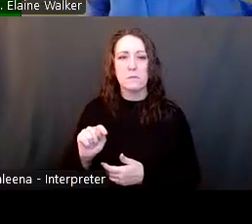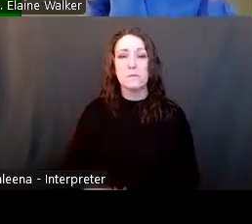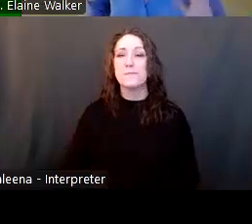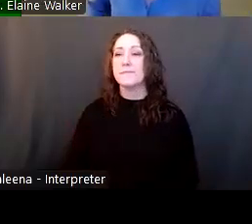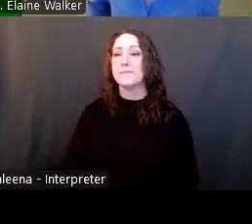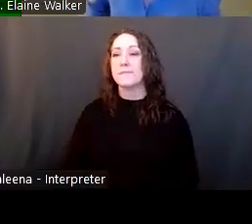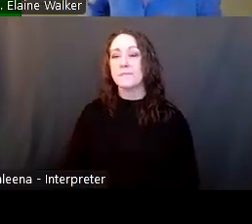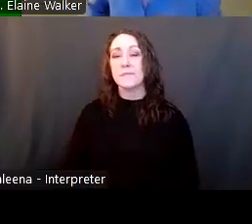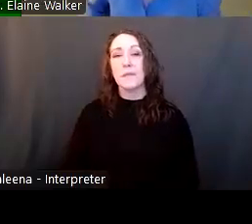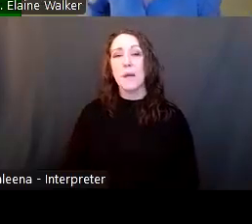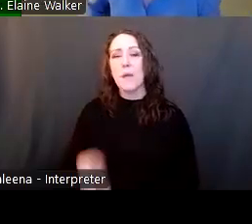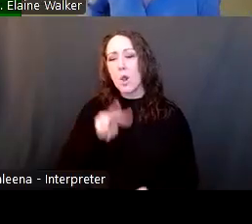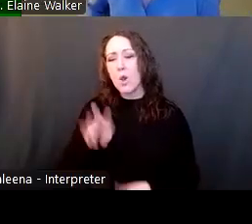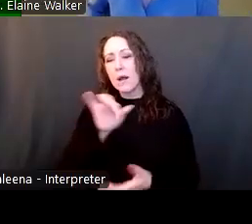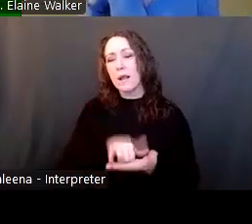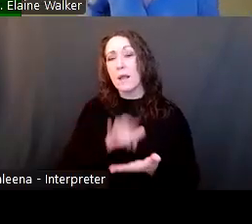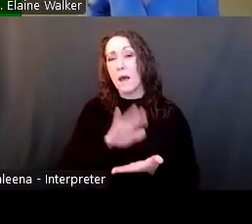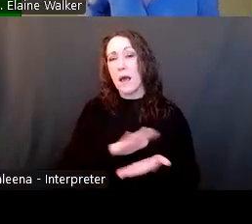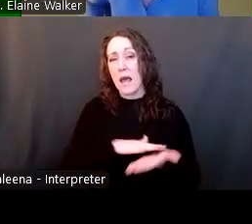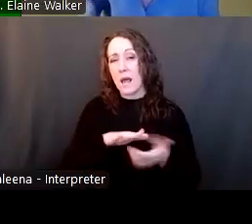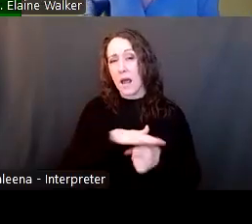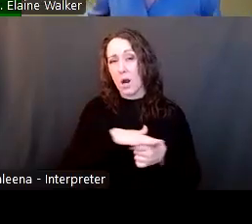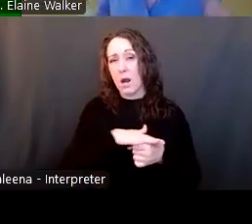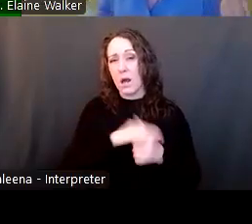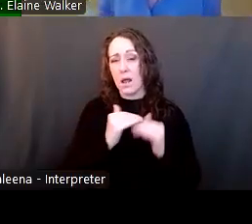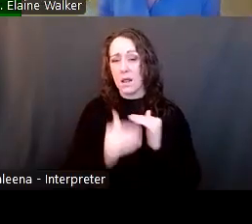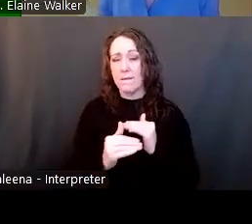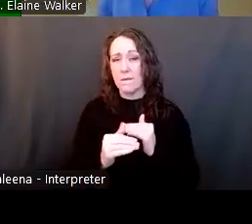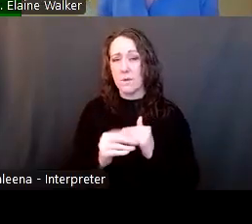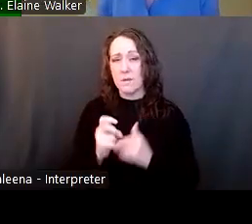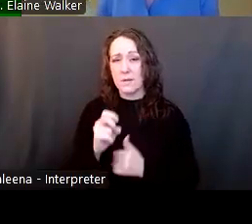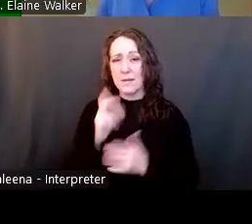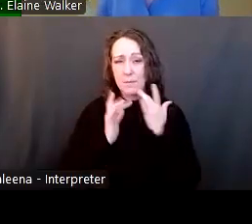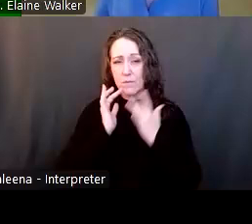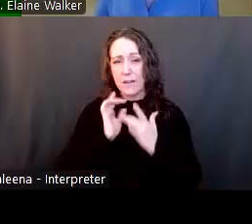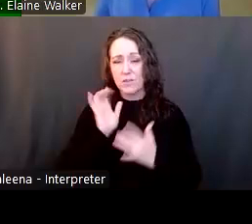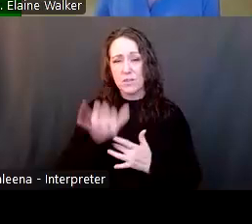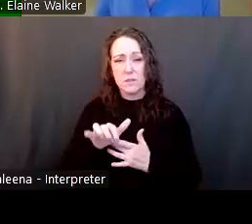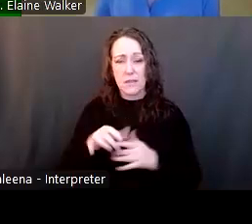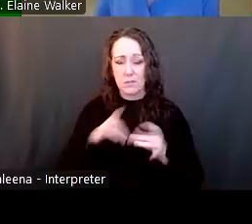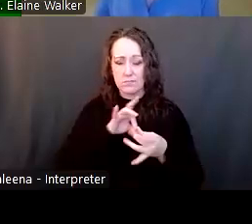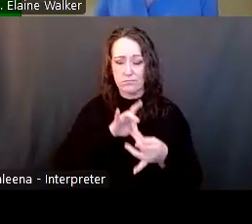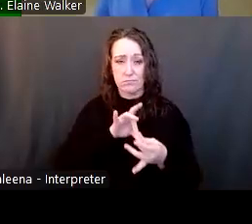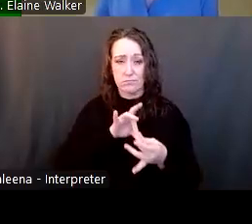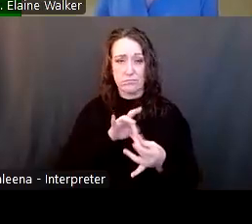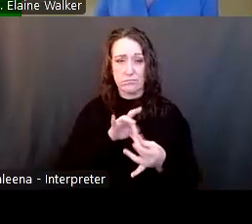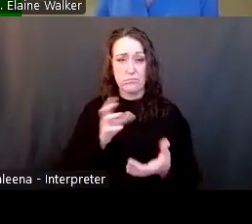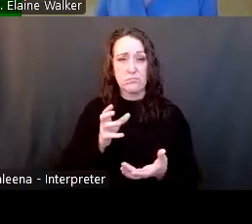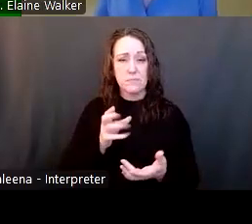looking again at that area level deprivation index and its relationship with hippocampal volume in